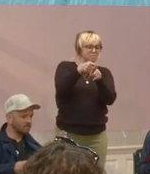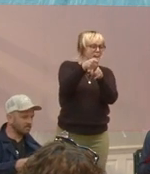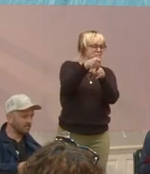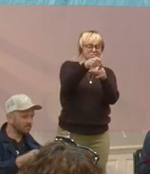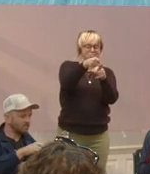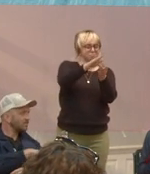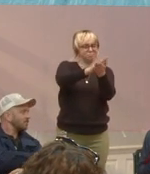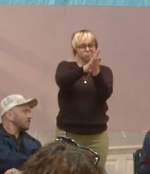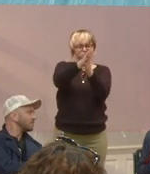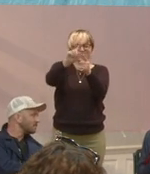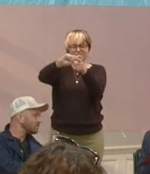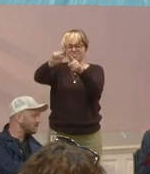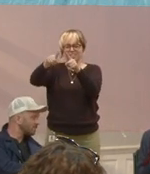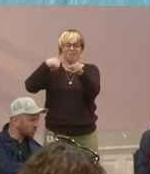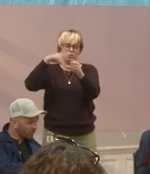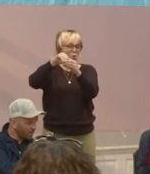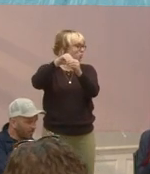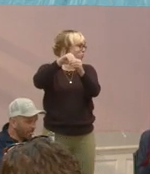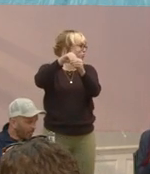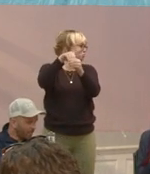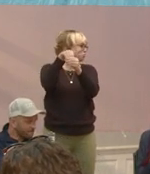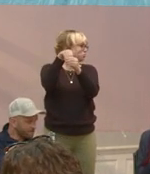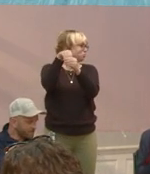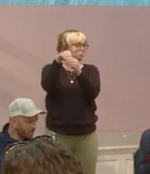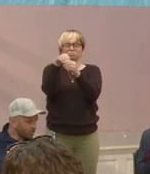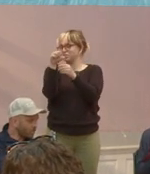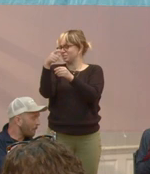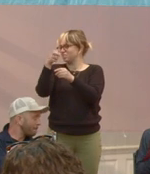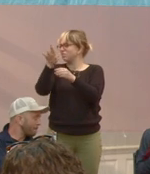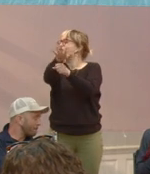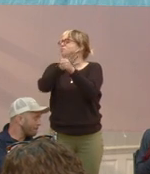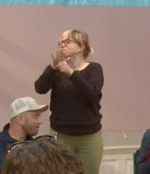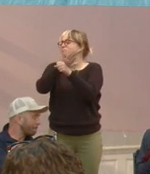its own set of problems and an artist need to make money and